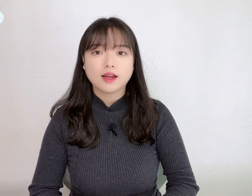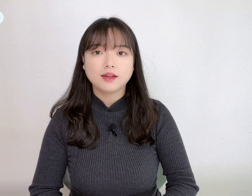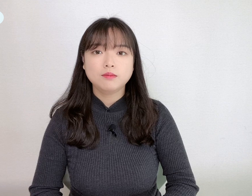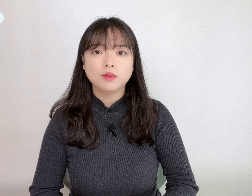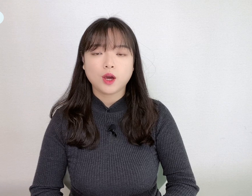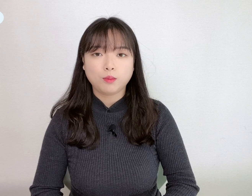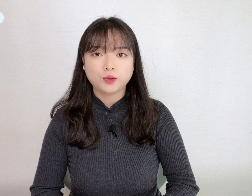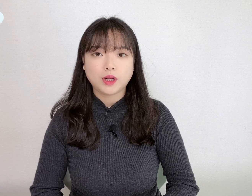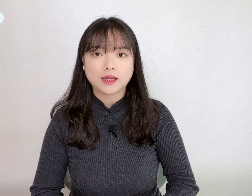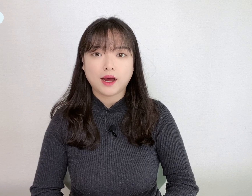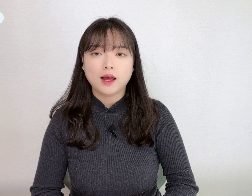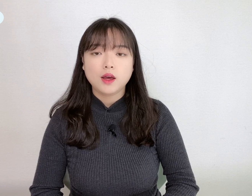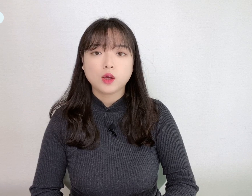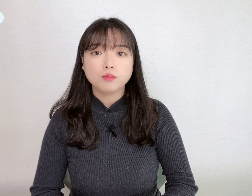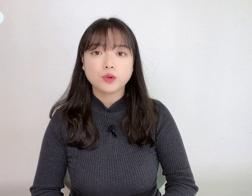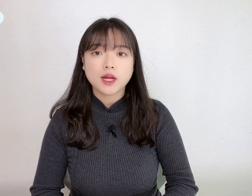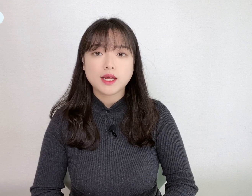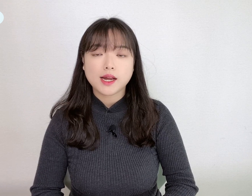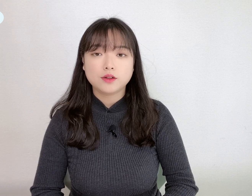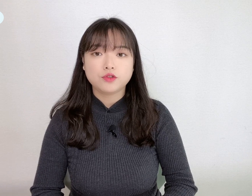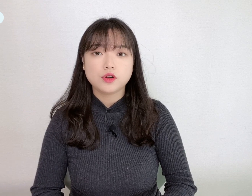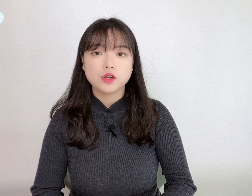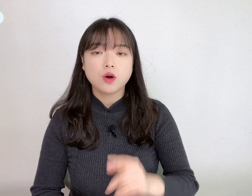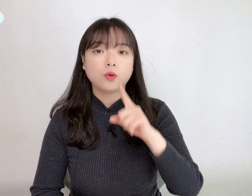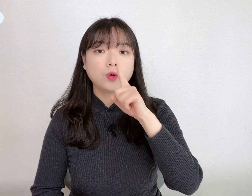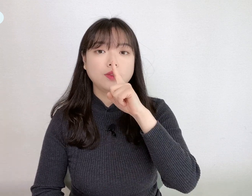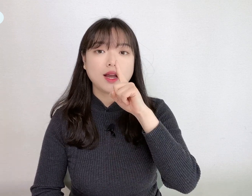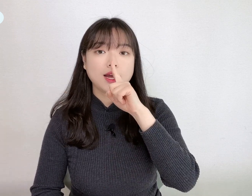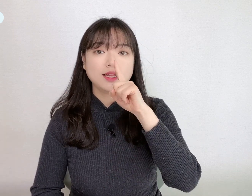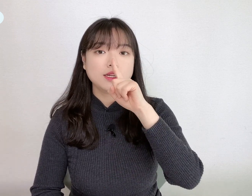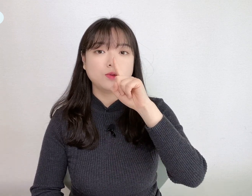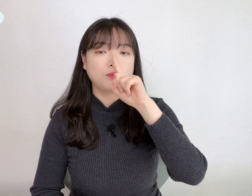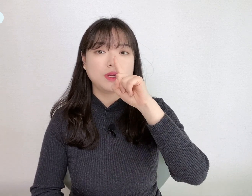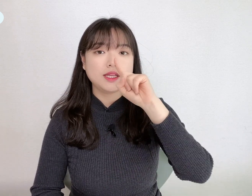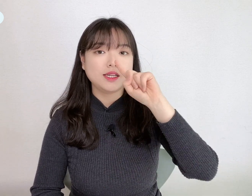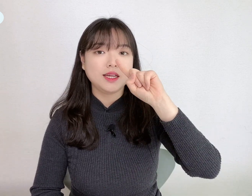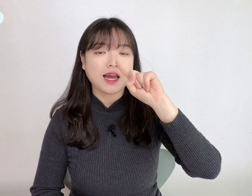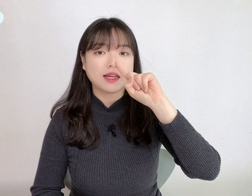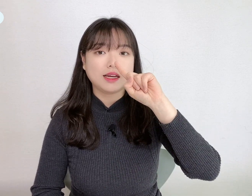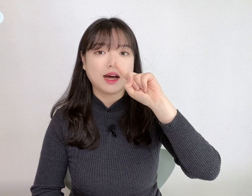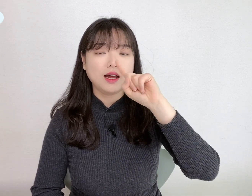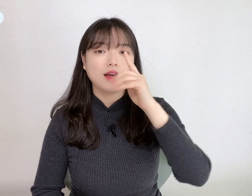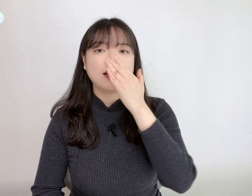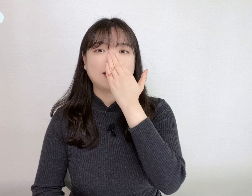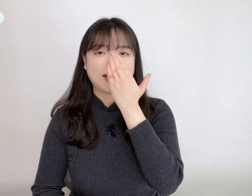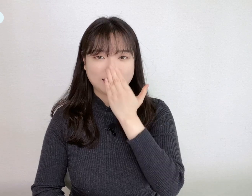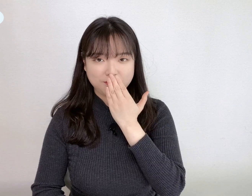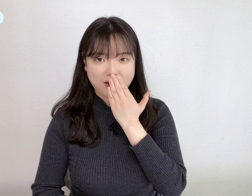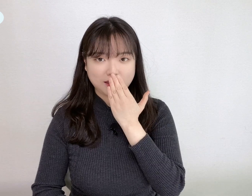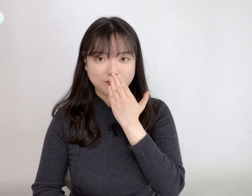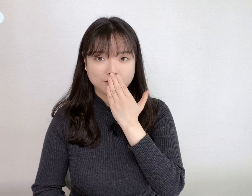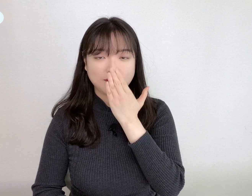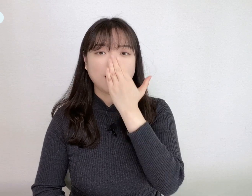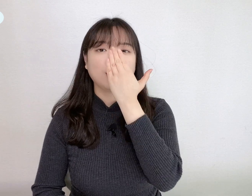Next, what is the sign language for [humbly] [humbly]? It's not like the bridge of the nose pierces